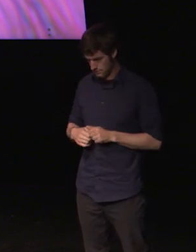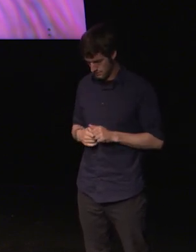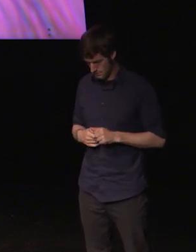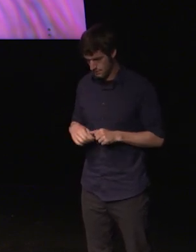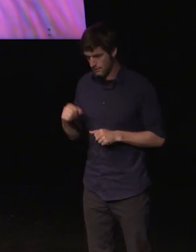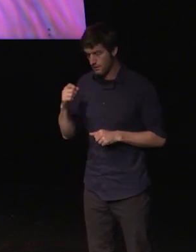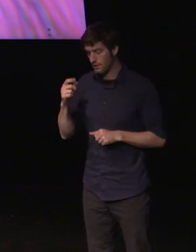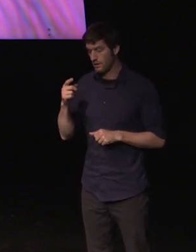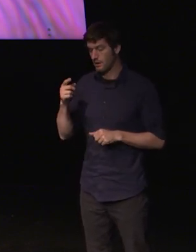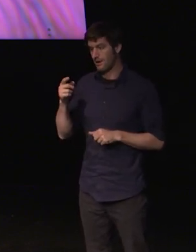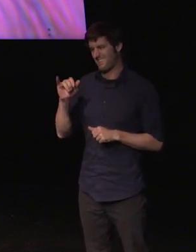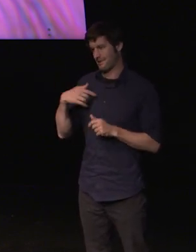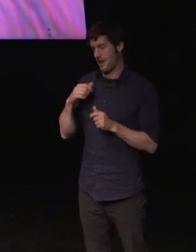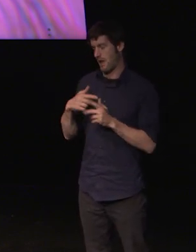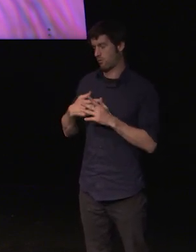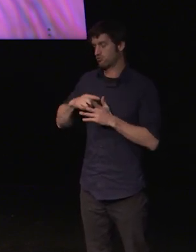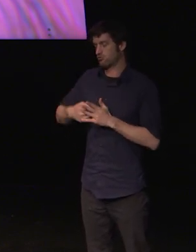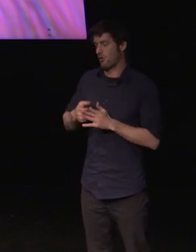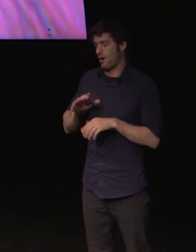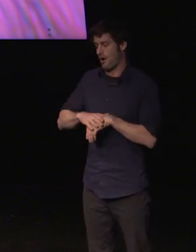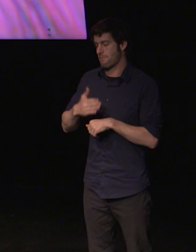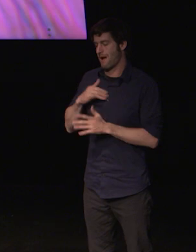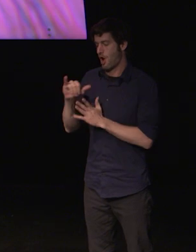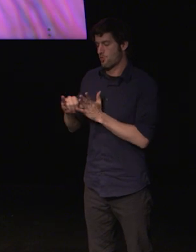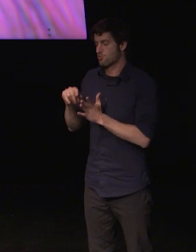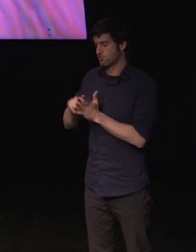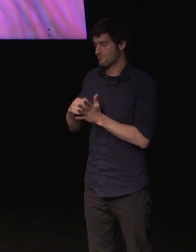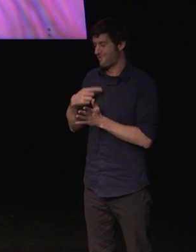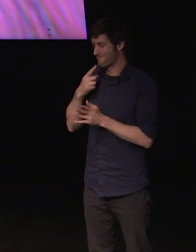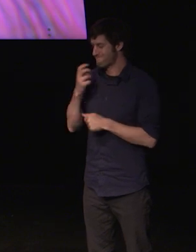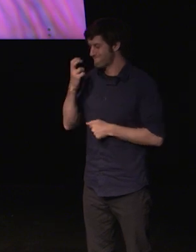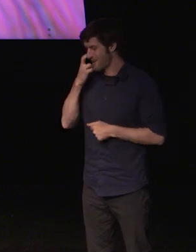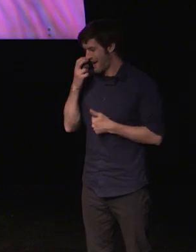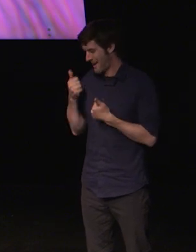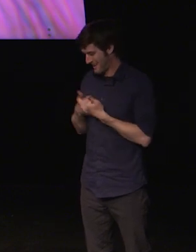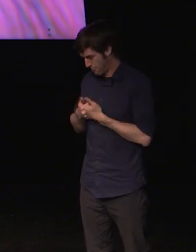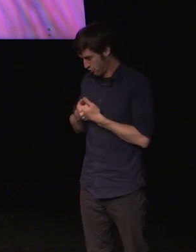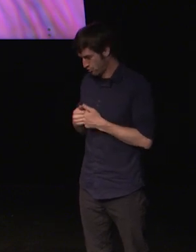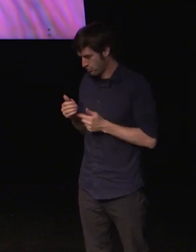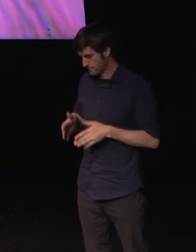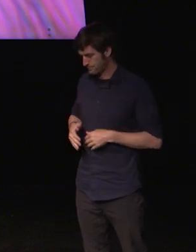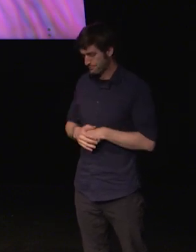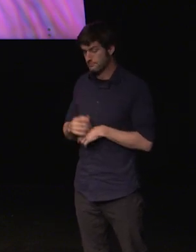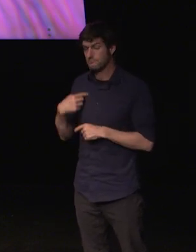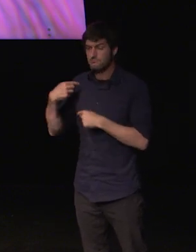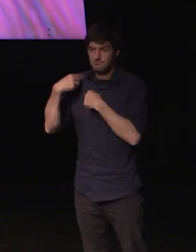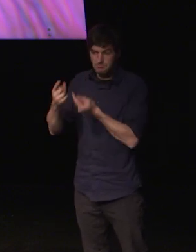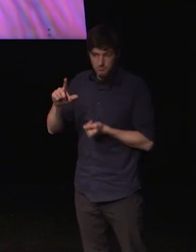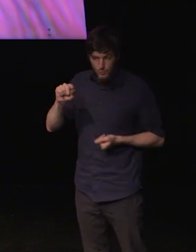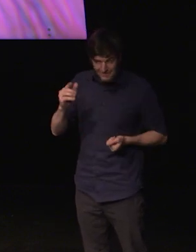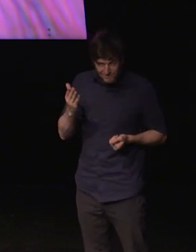on my YouTube channel called BLIND GAMER. And I've been doing it since about 2015. I grew up playing video games